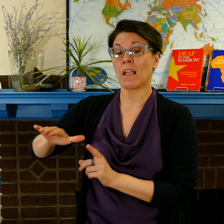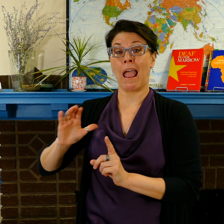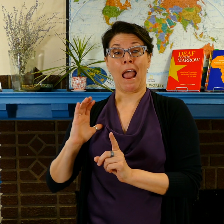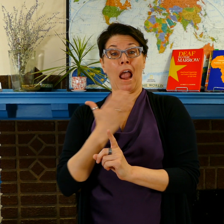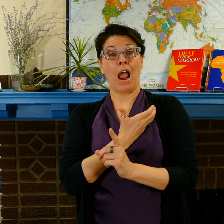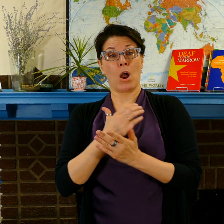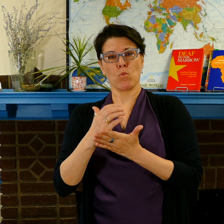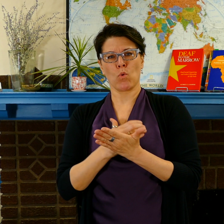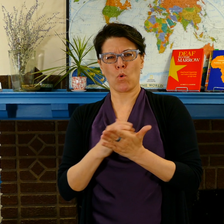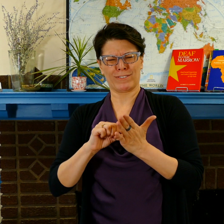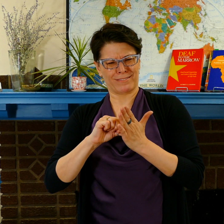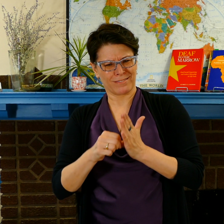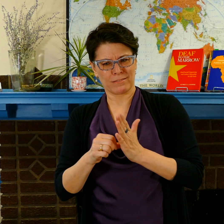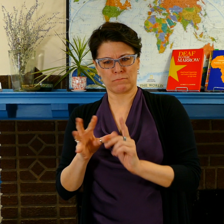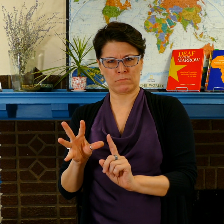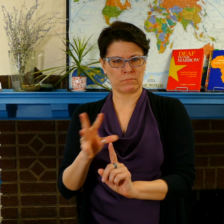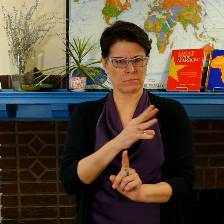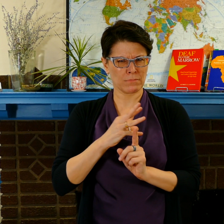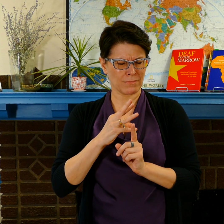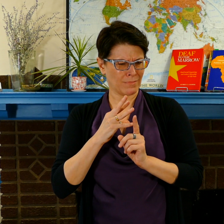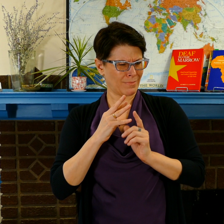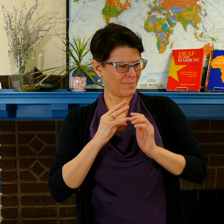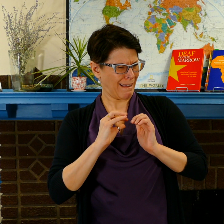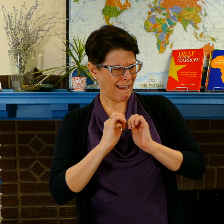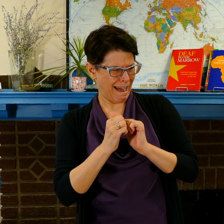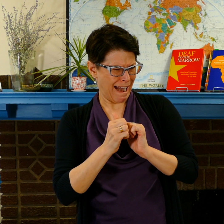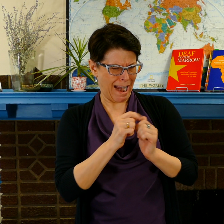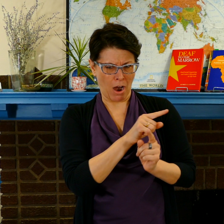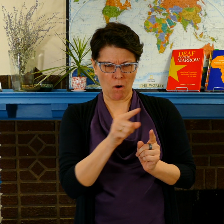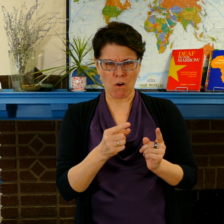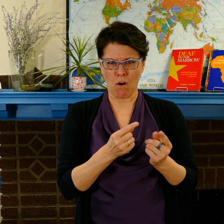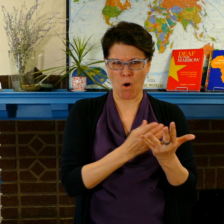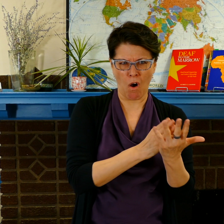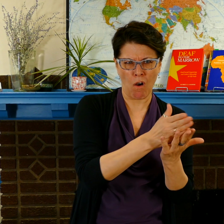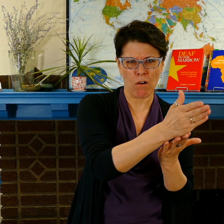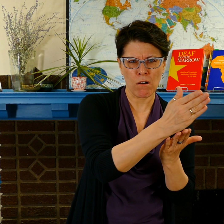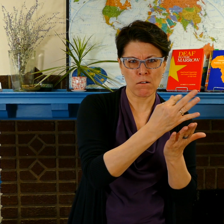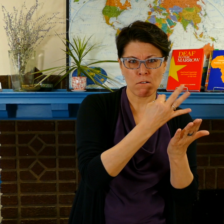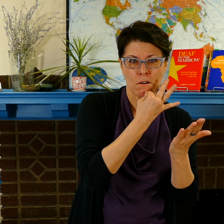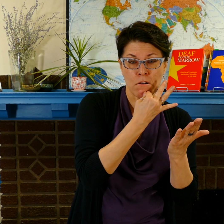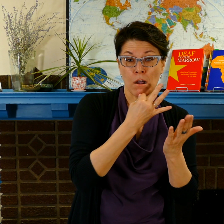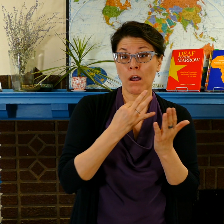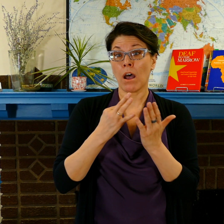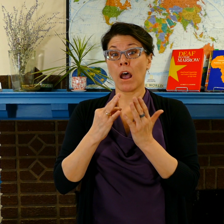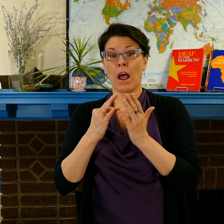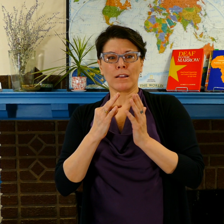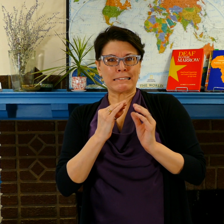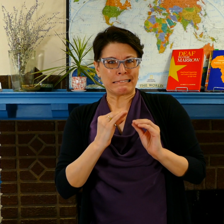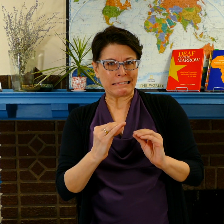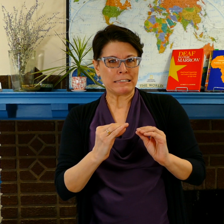Our courses examine these circumstances to understand how communities successfully navigate them to create change.